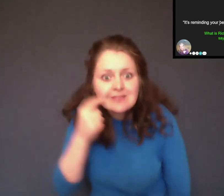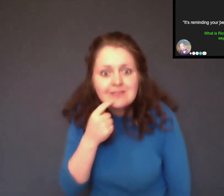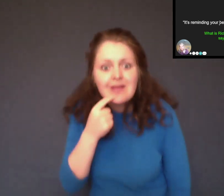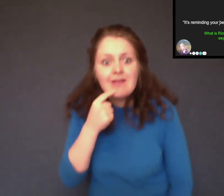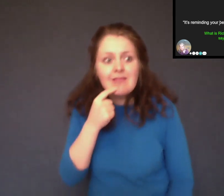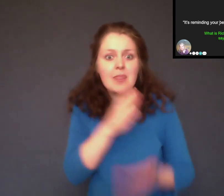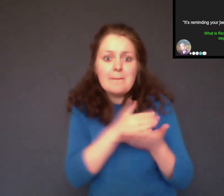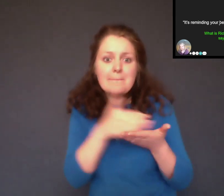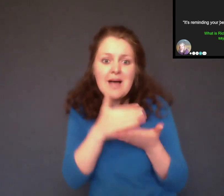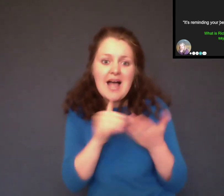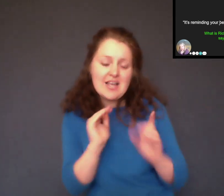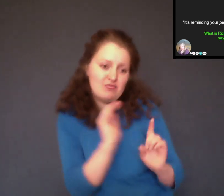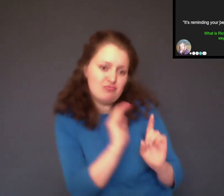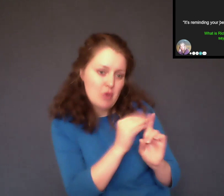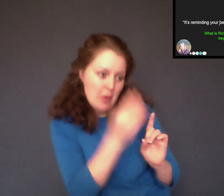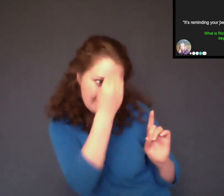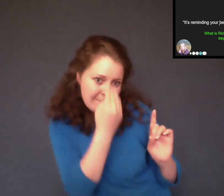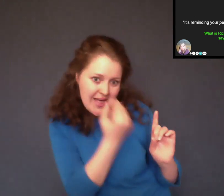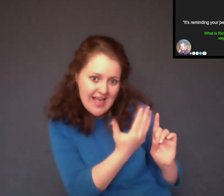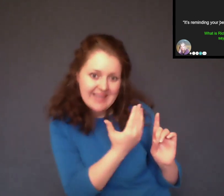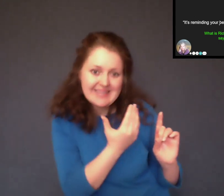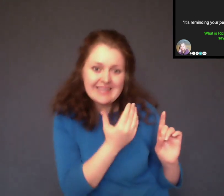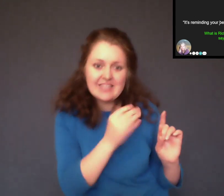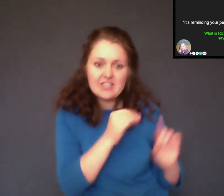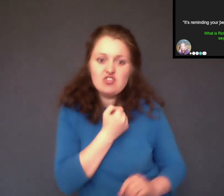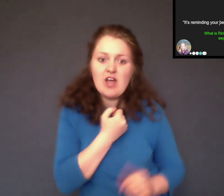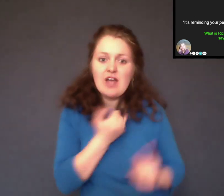so richter said the pie is reminding jive's belly